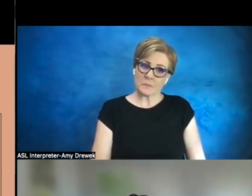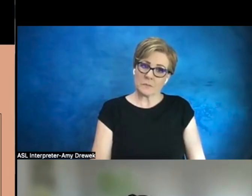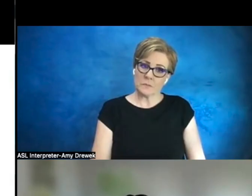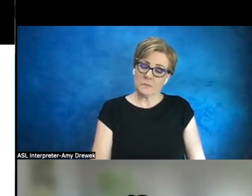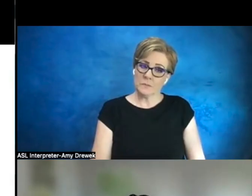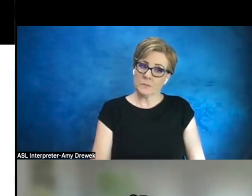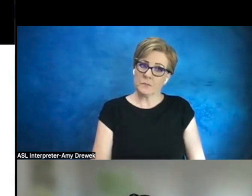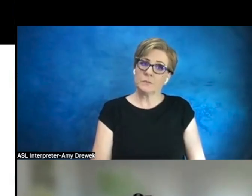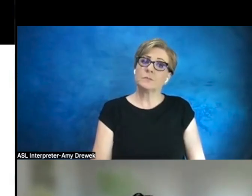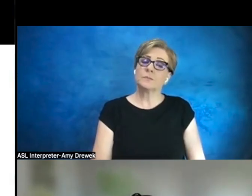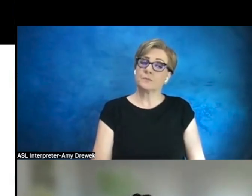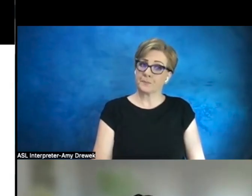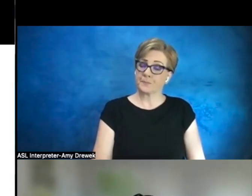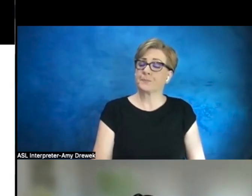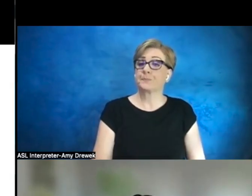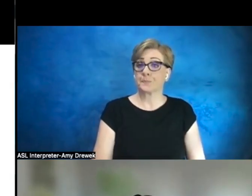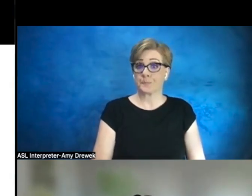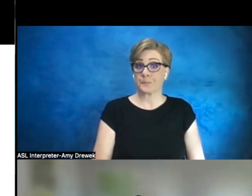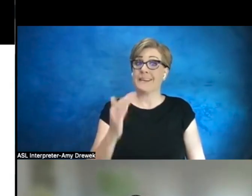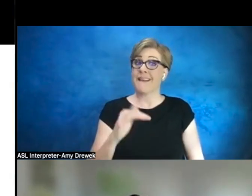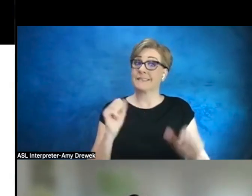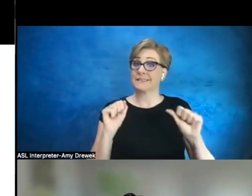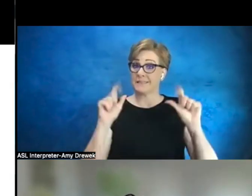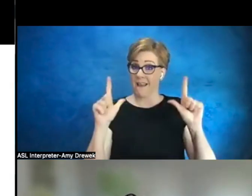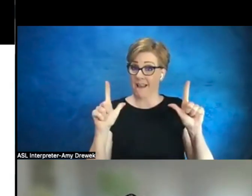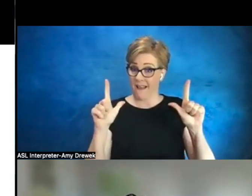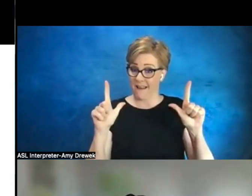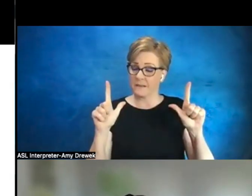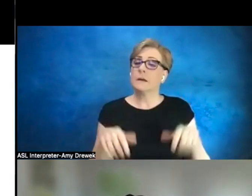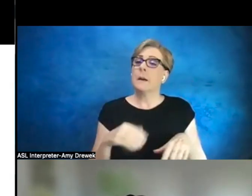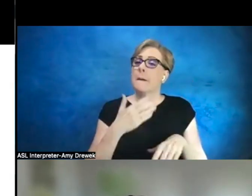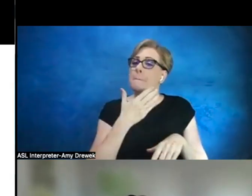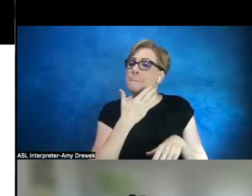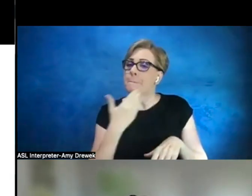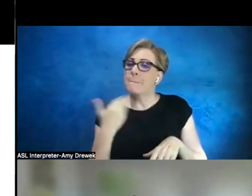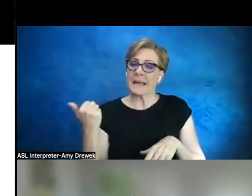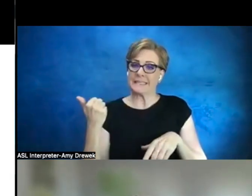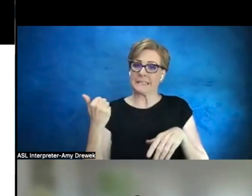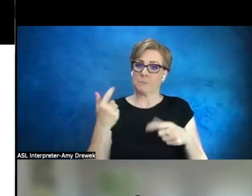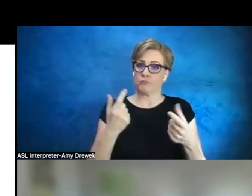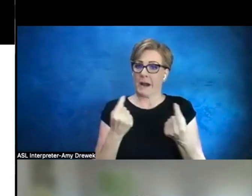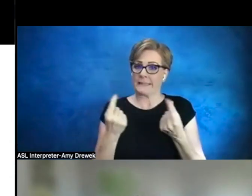So our next slide is some best practices of running a successful and accessible event.